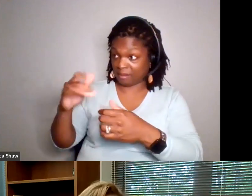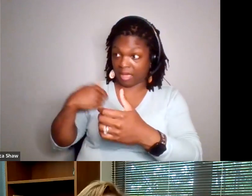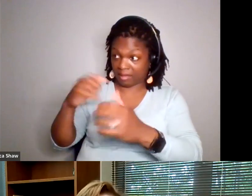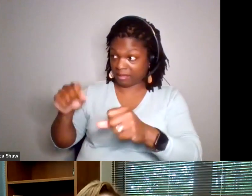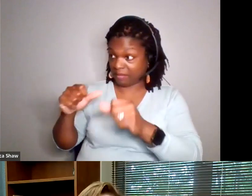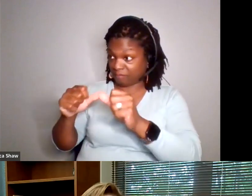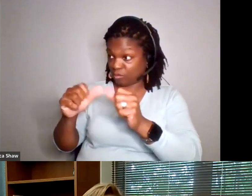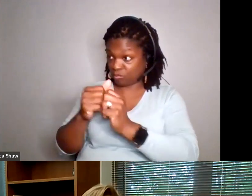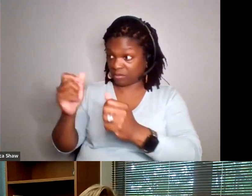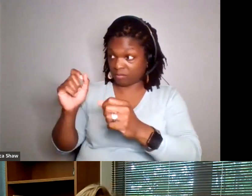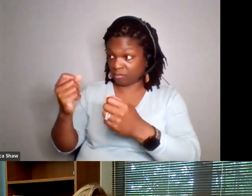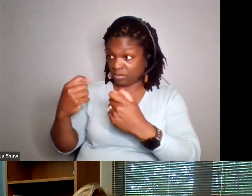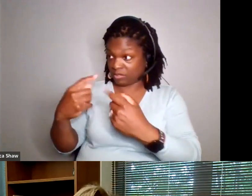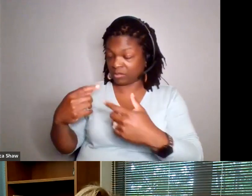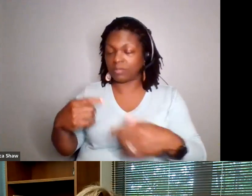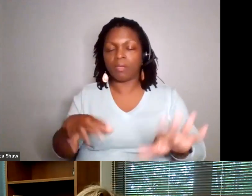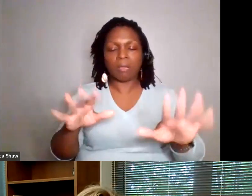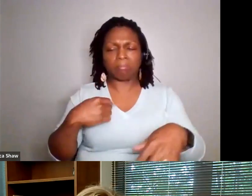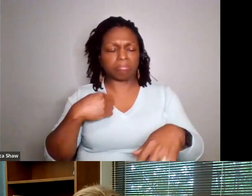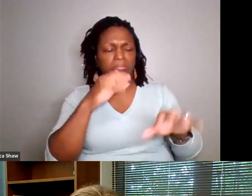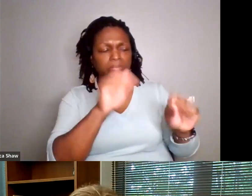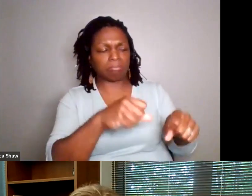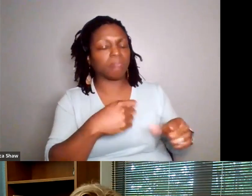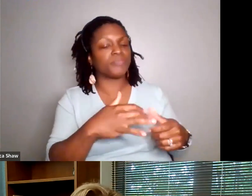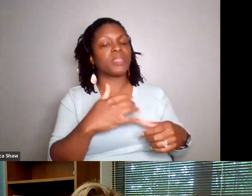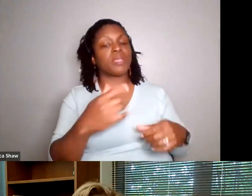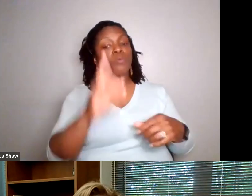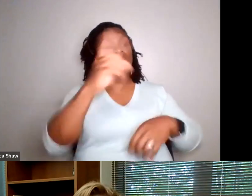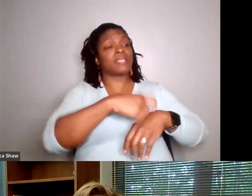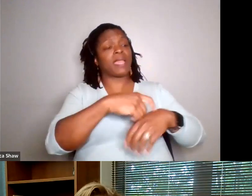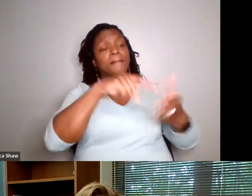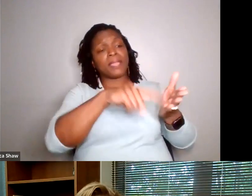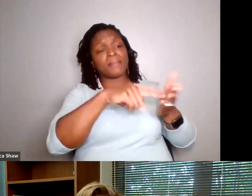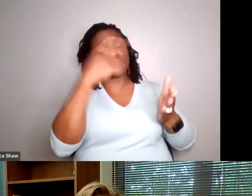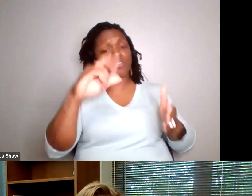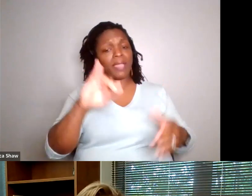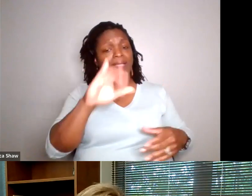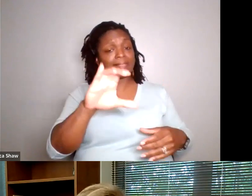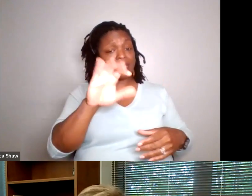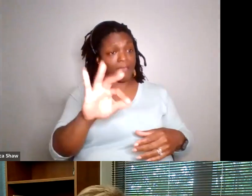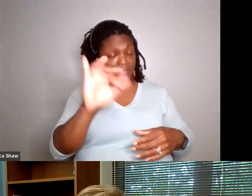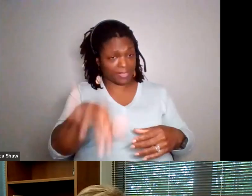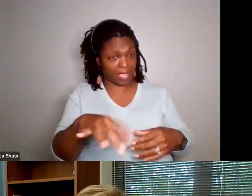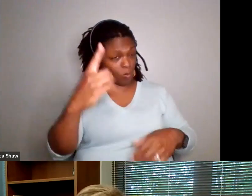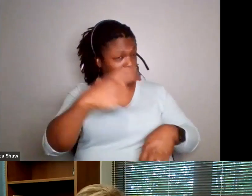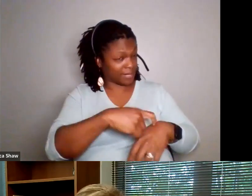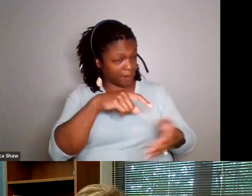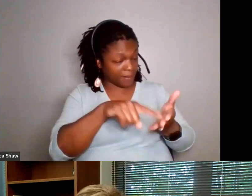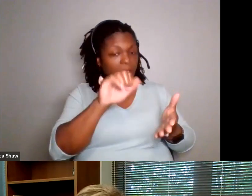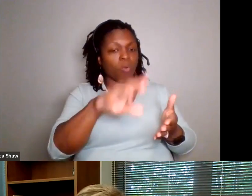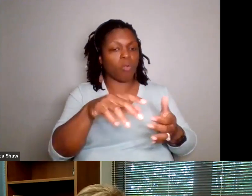How much is one time supplemental payments for Icfs, and is the payment per provider, or per Icf.